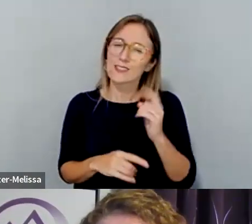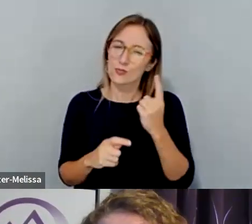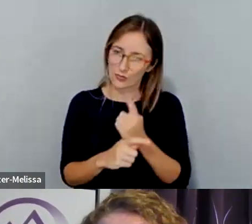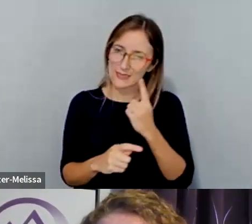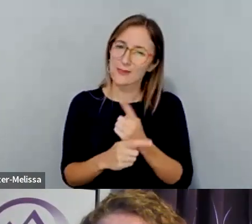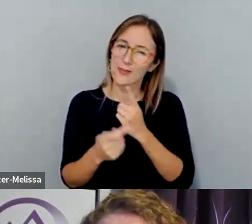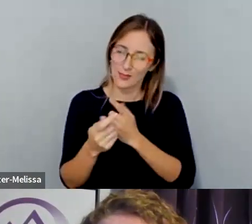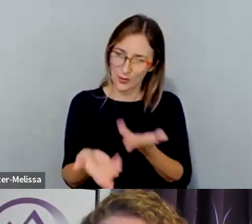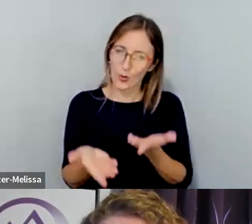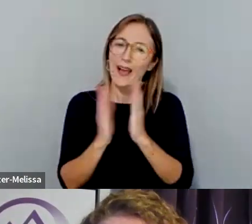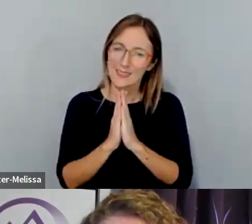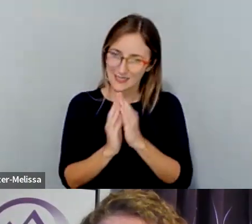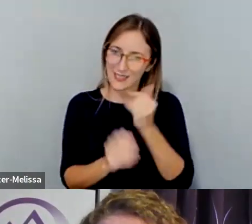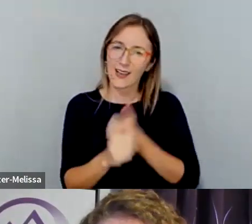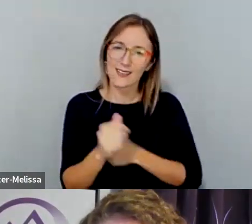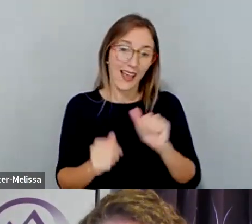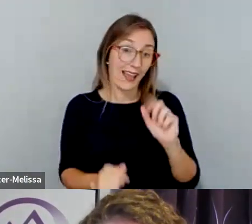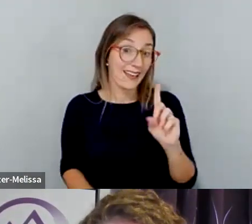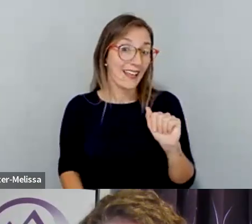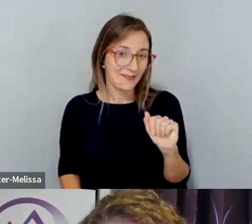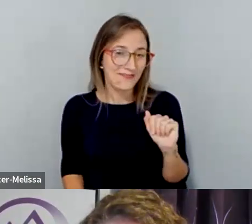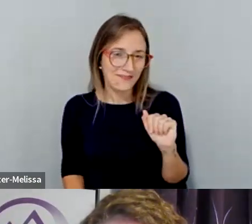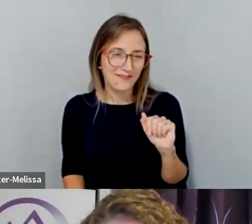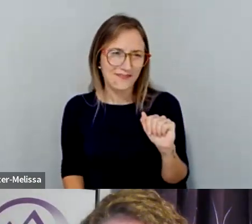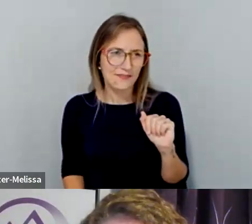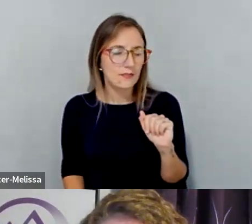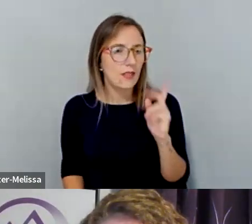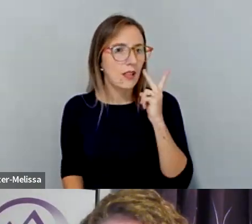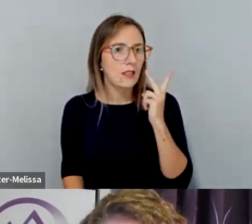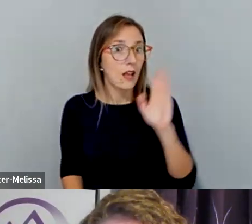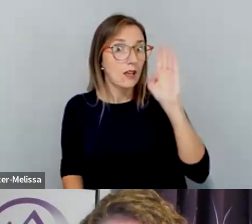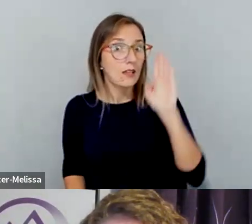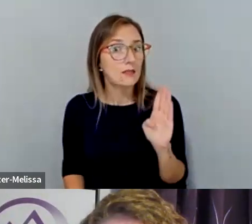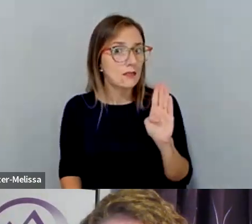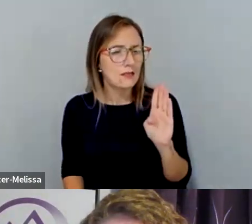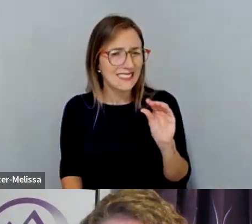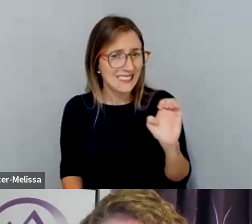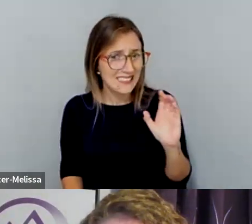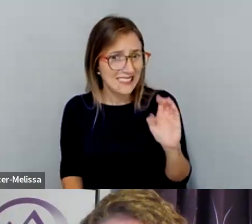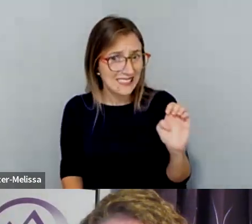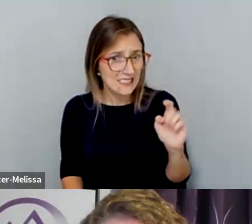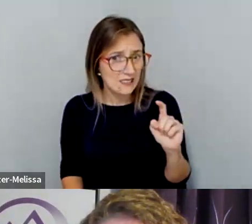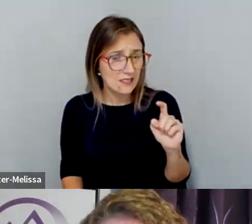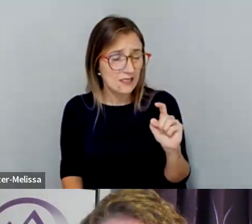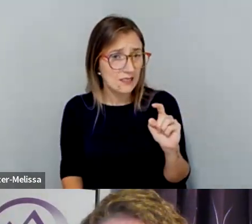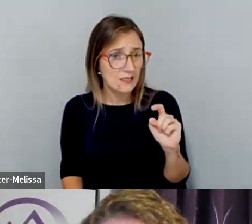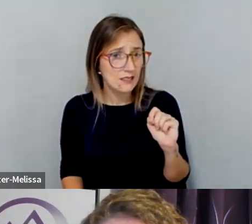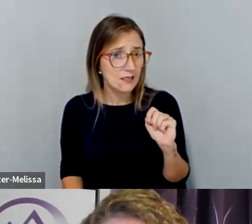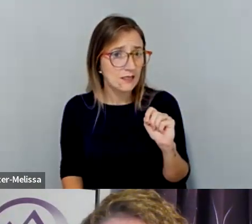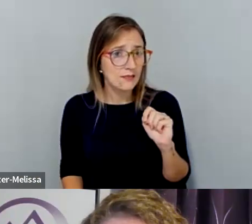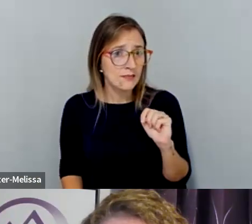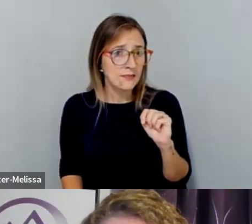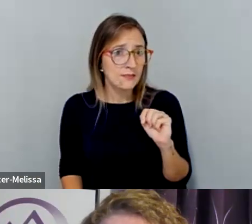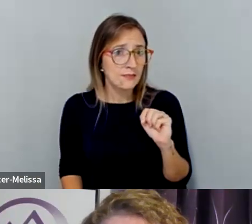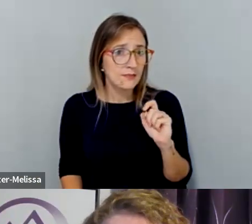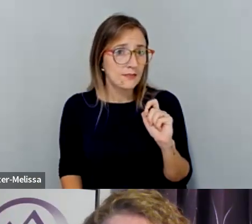very hard for me to do that to push two different wheels with my hands